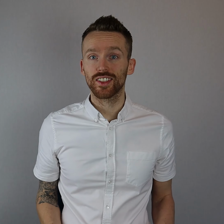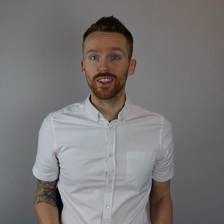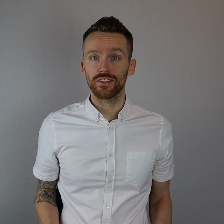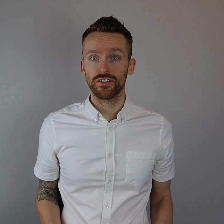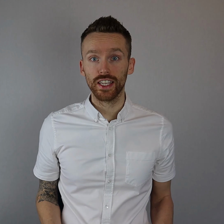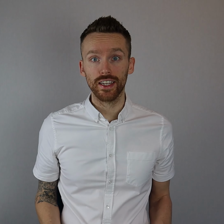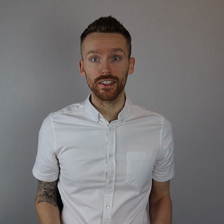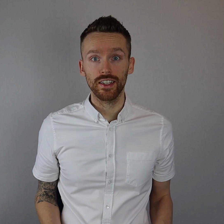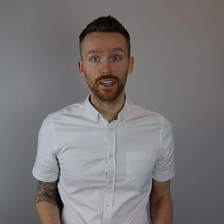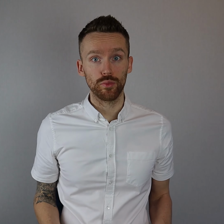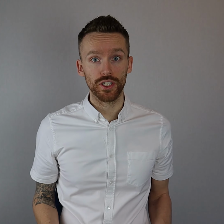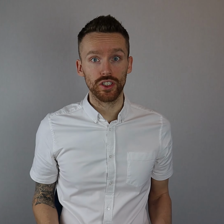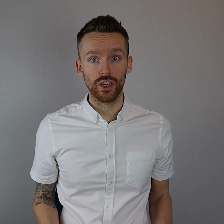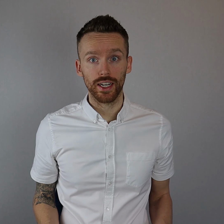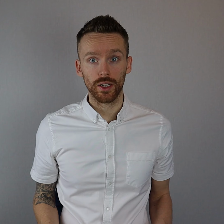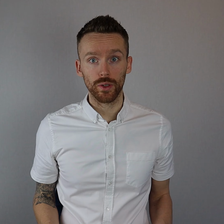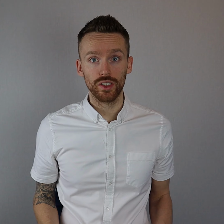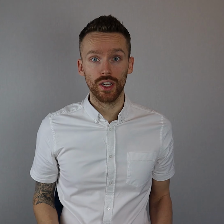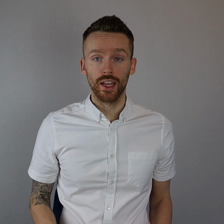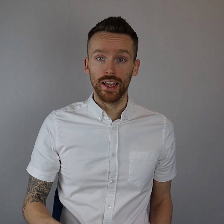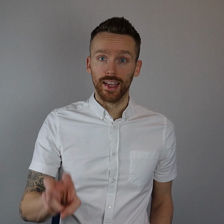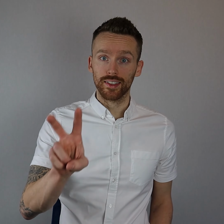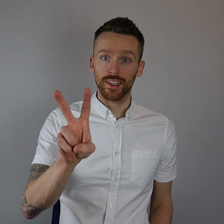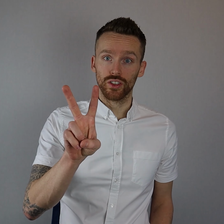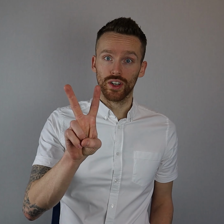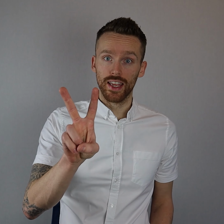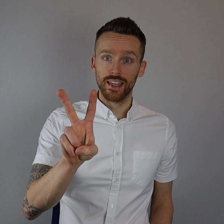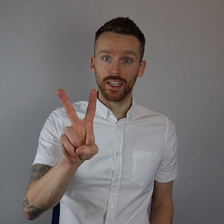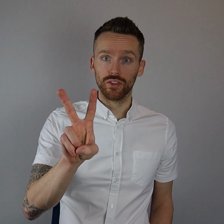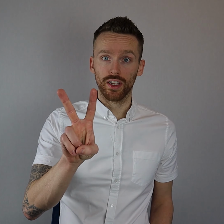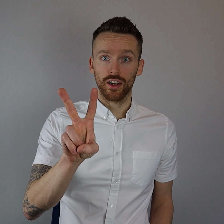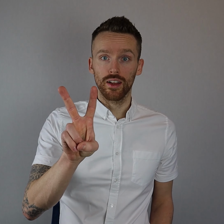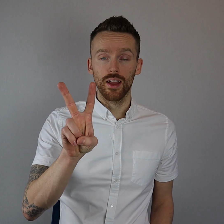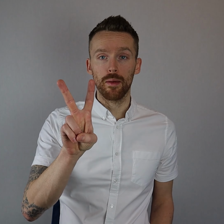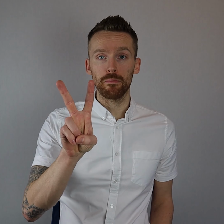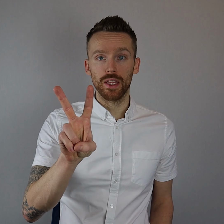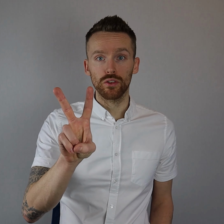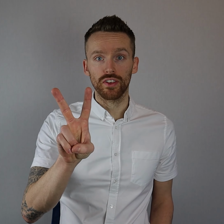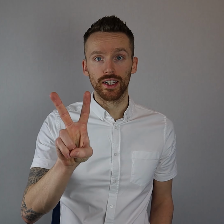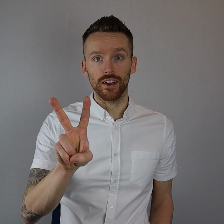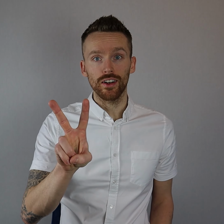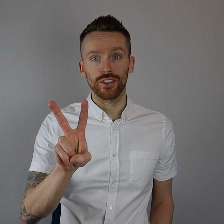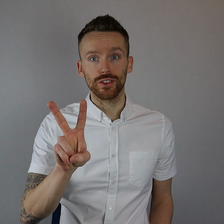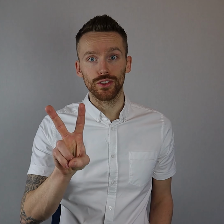To sign "vegan" in British Sign Language extend your index finger and middle finger on your